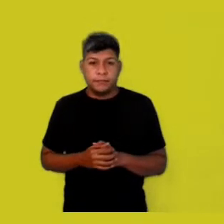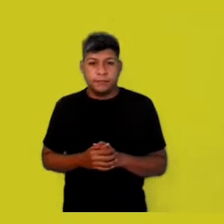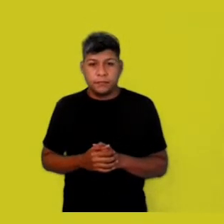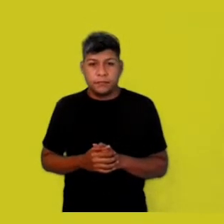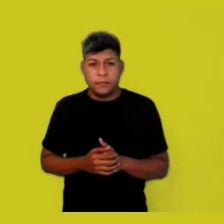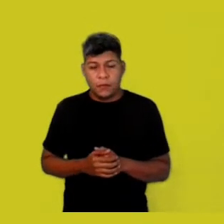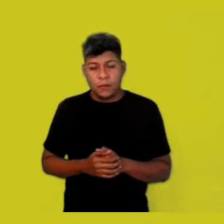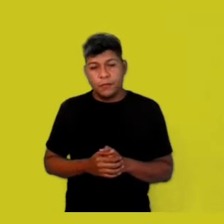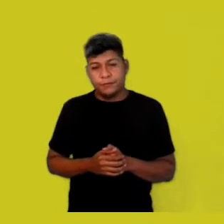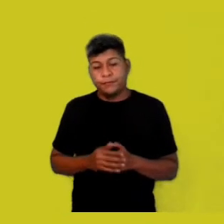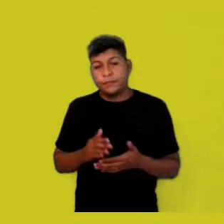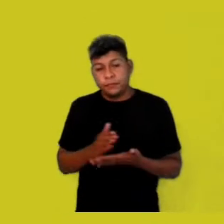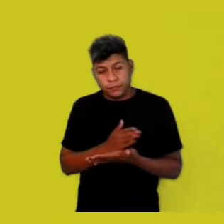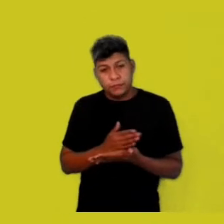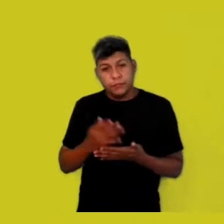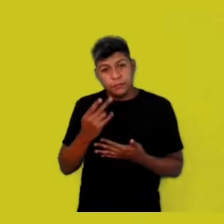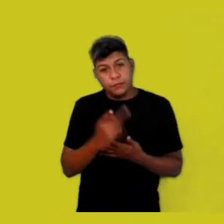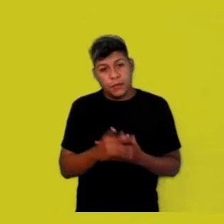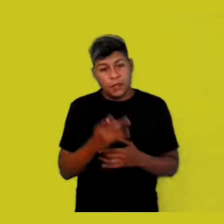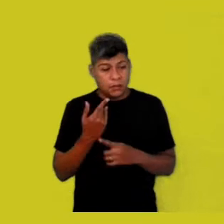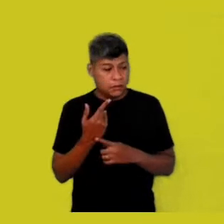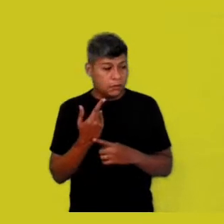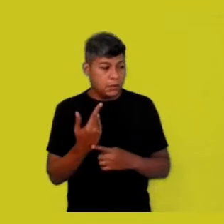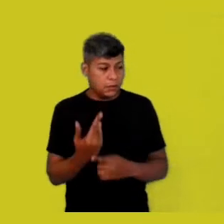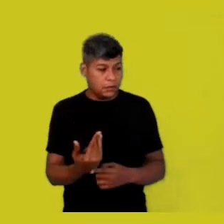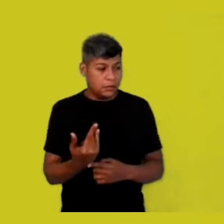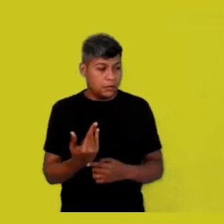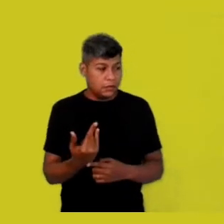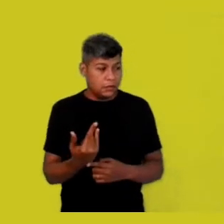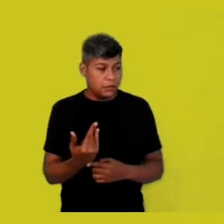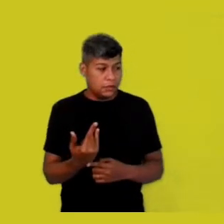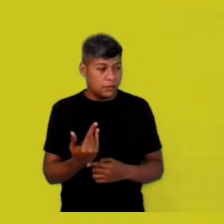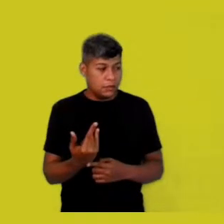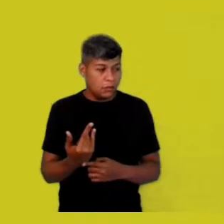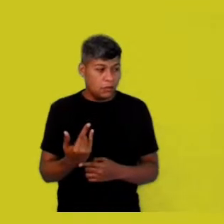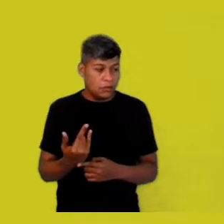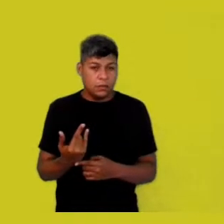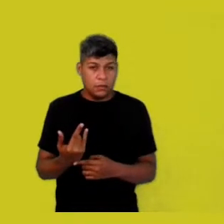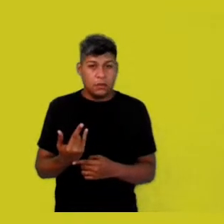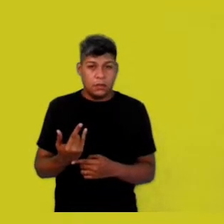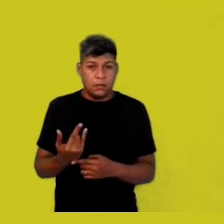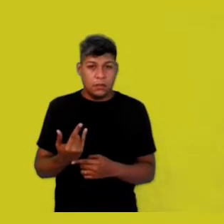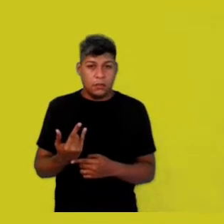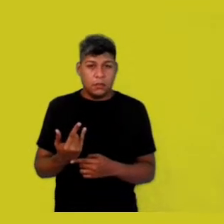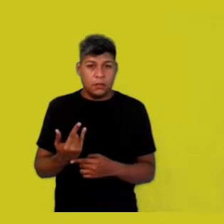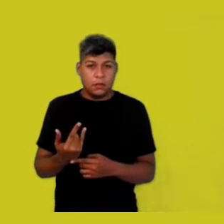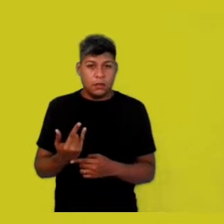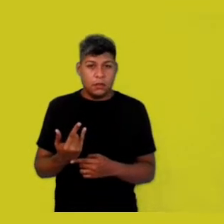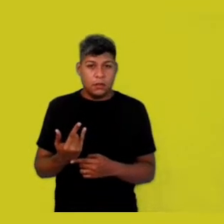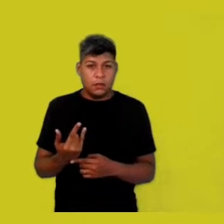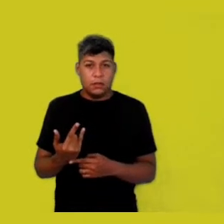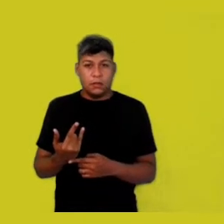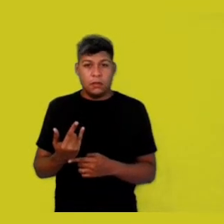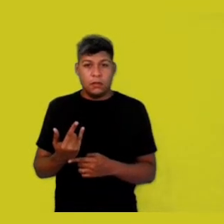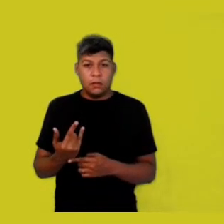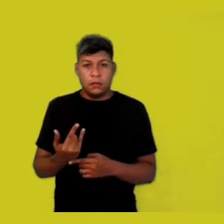some of them enchanting, from forest peoples,